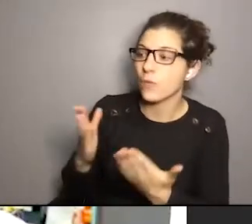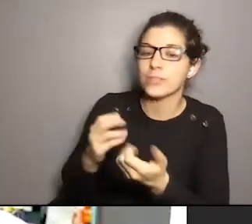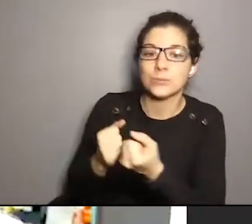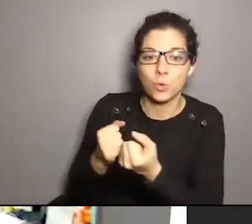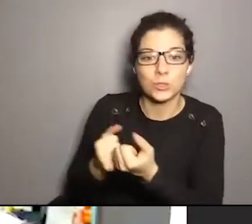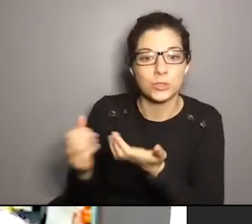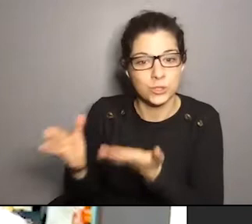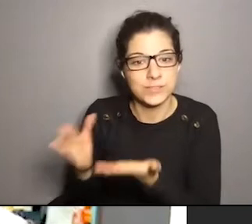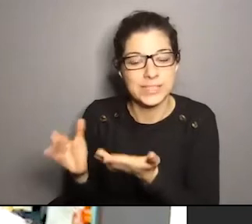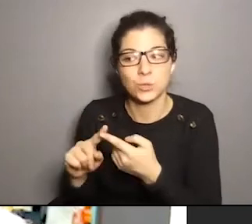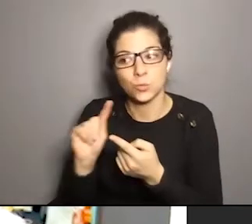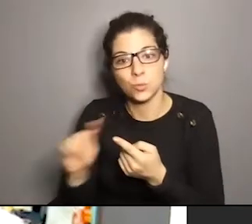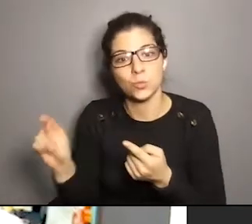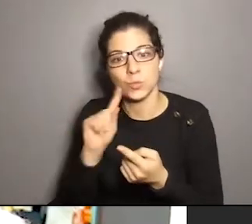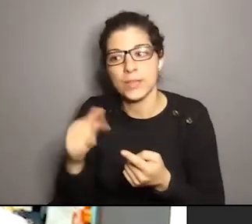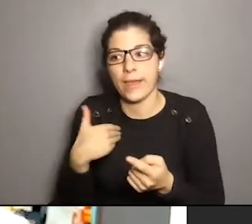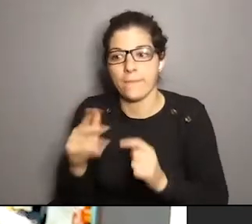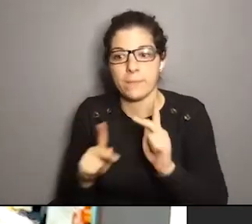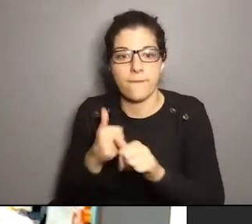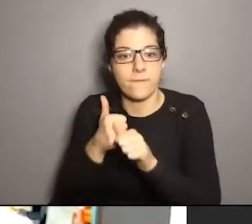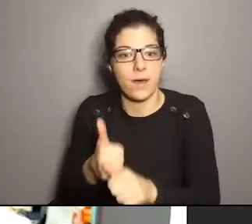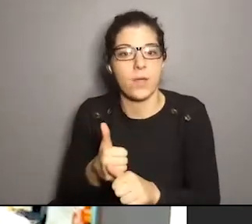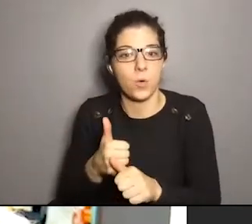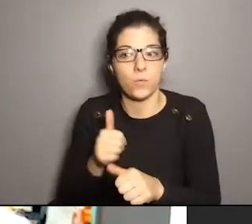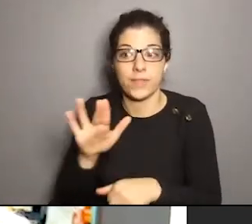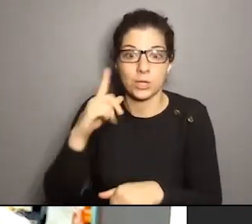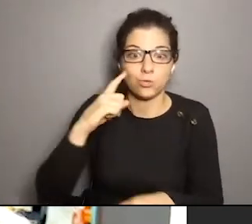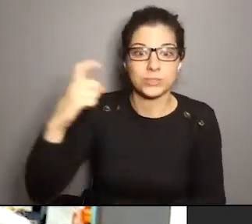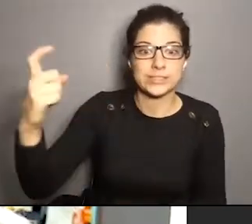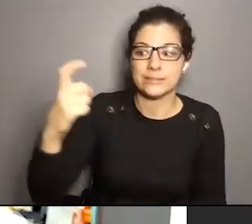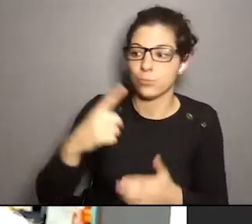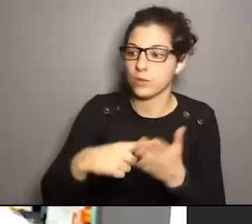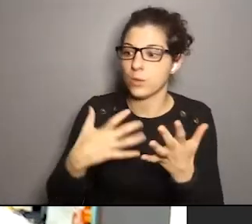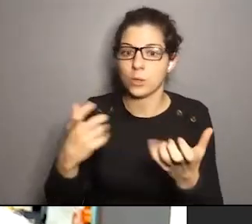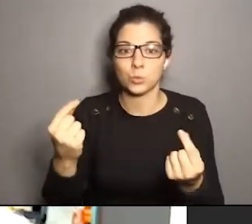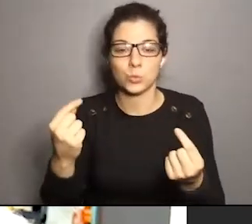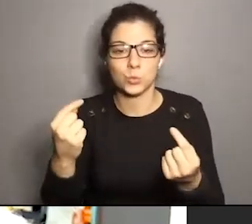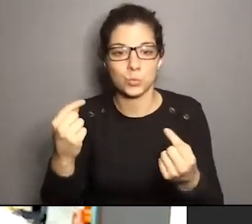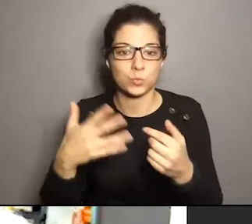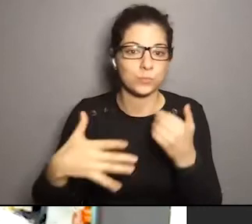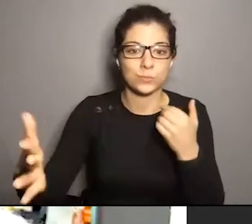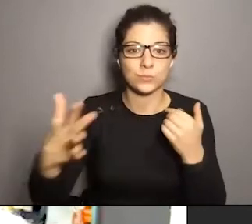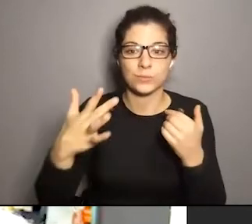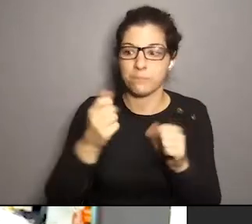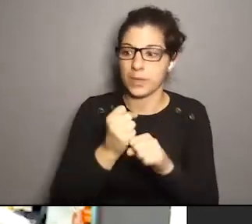to really have people follow their dreams of what they wanna be doing and making sure that they're supported to do that,